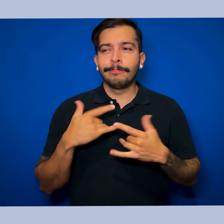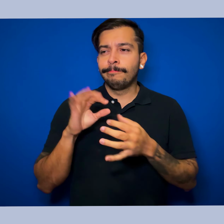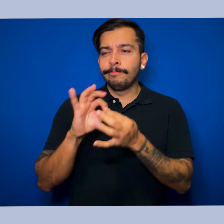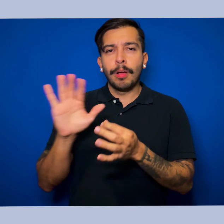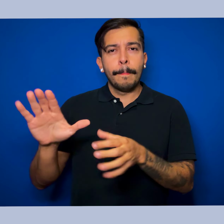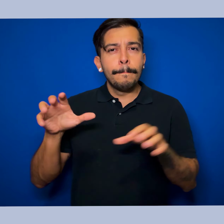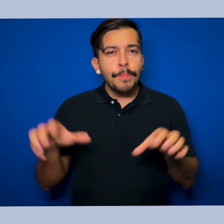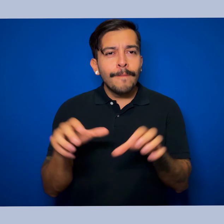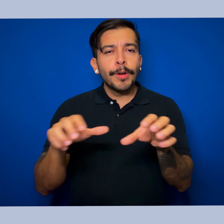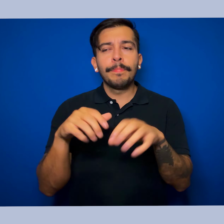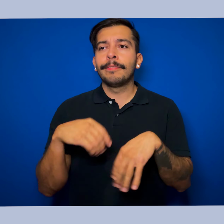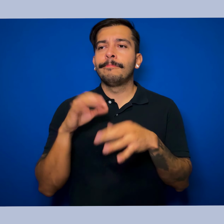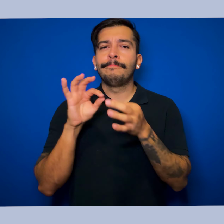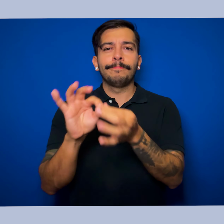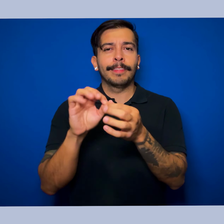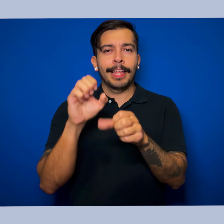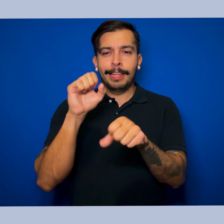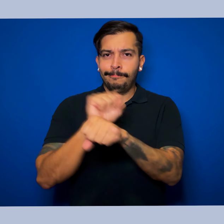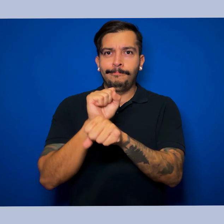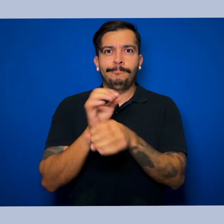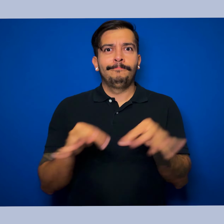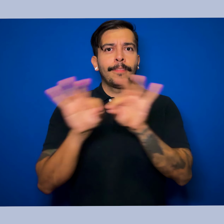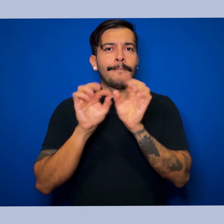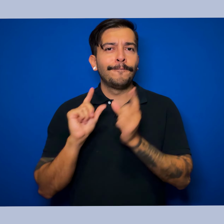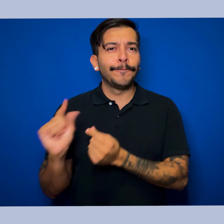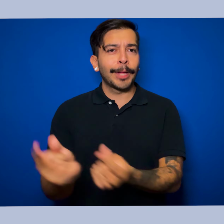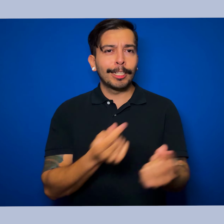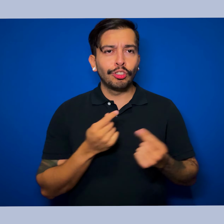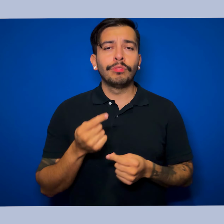about their performance of essential job functions.